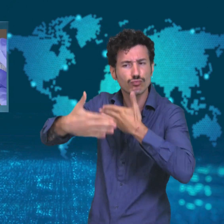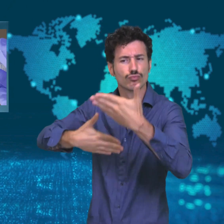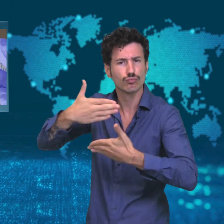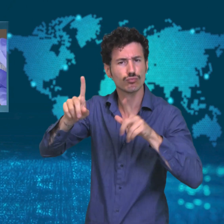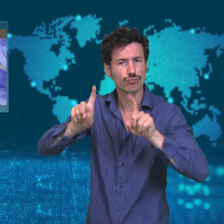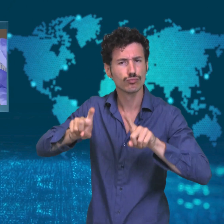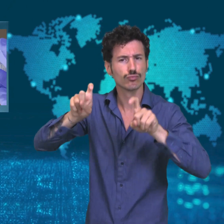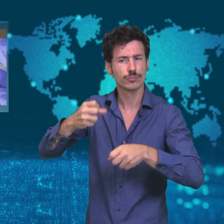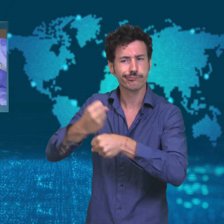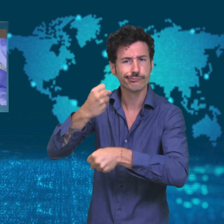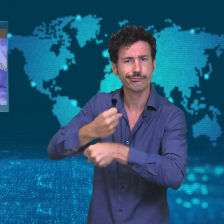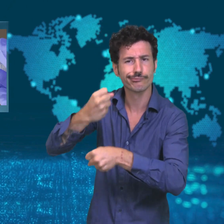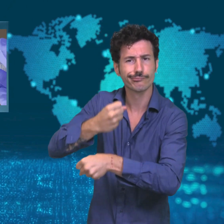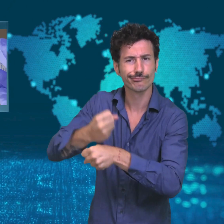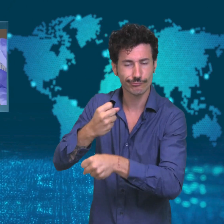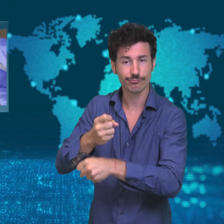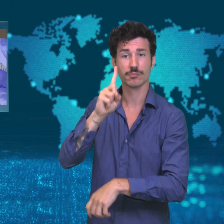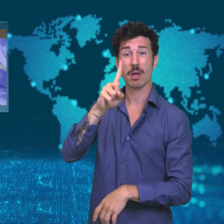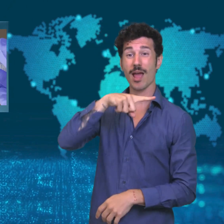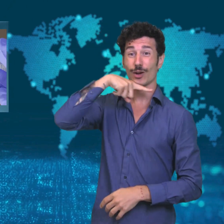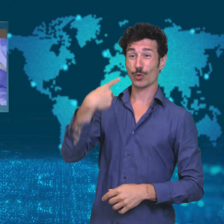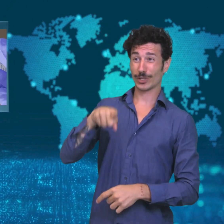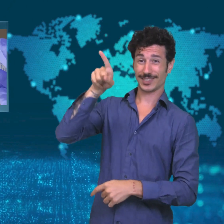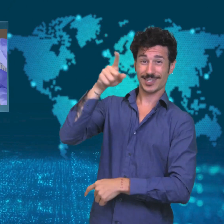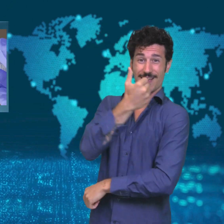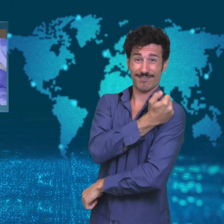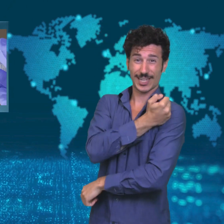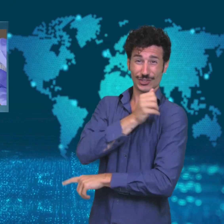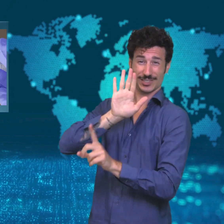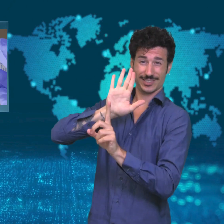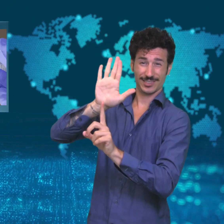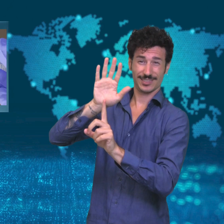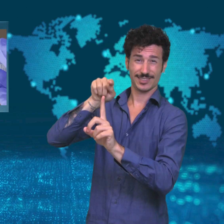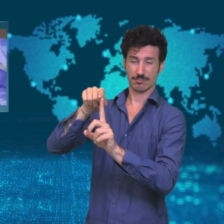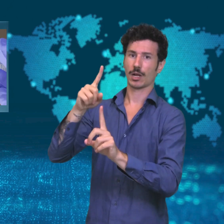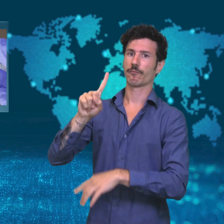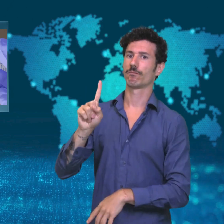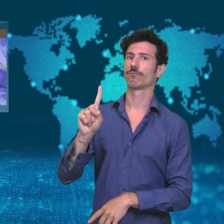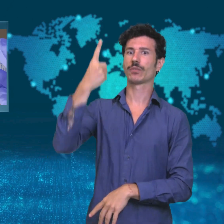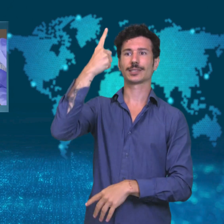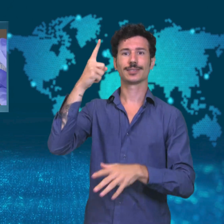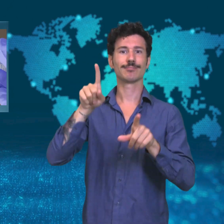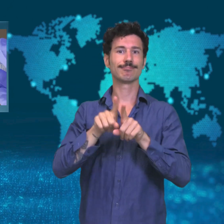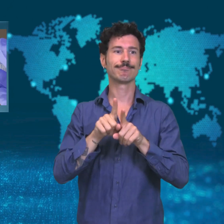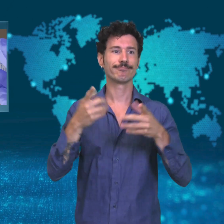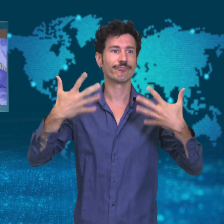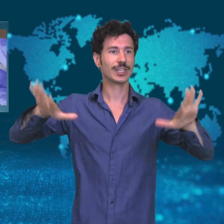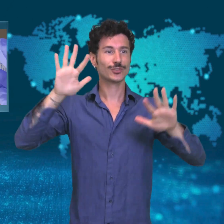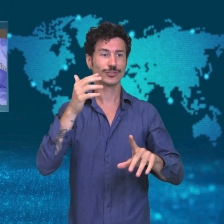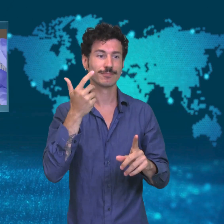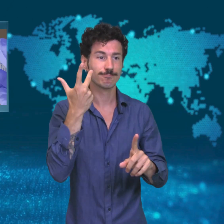but the Russian vaccine is the first one to successfully